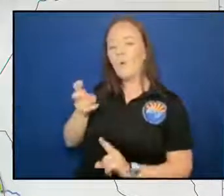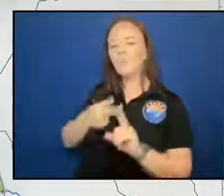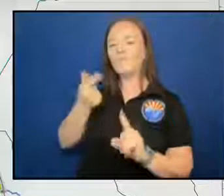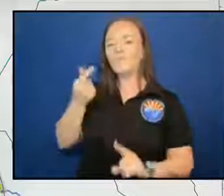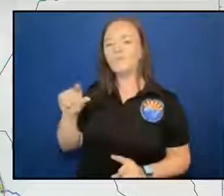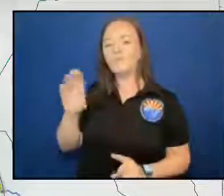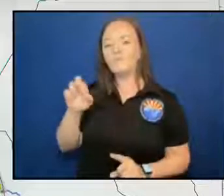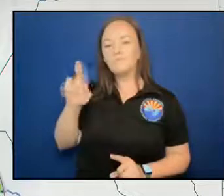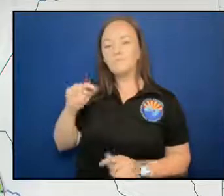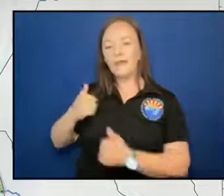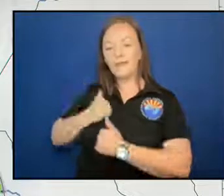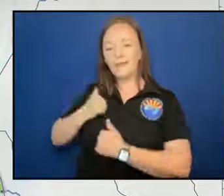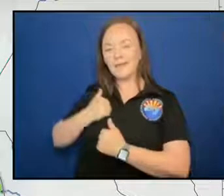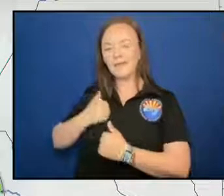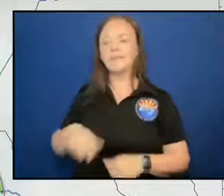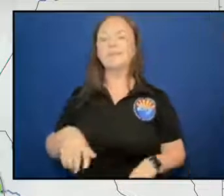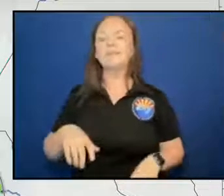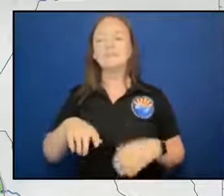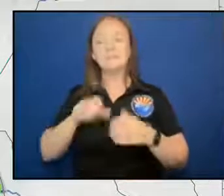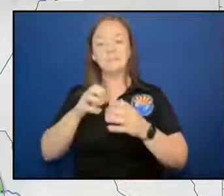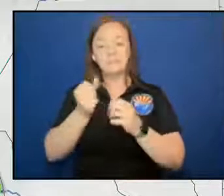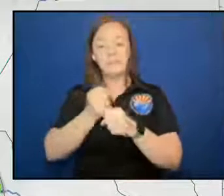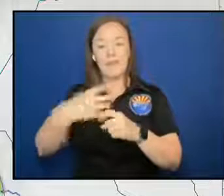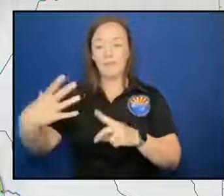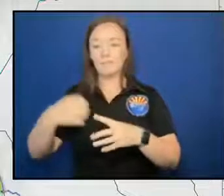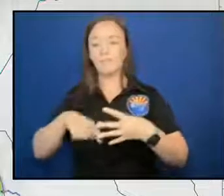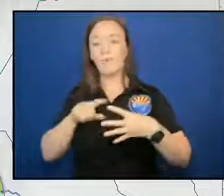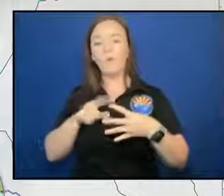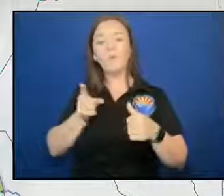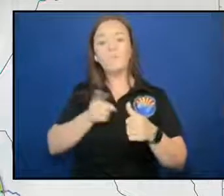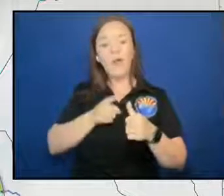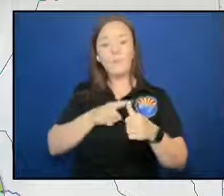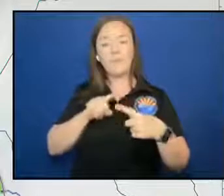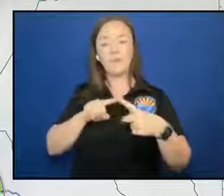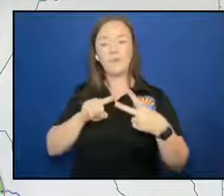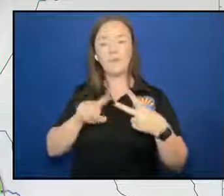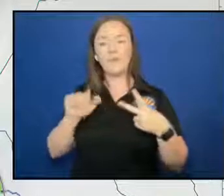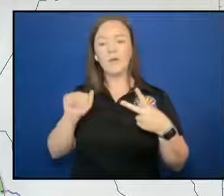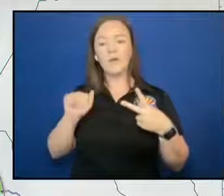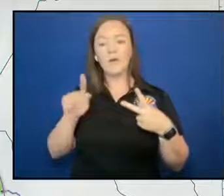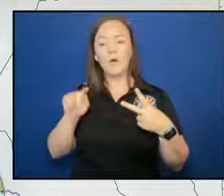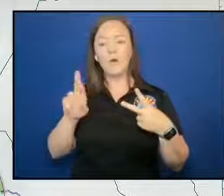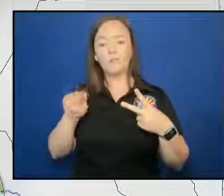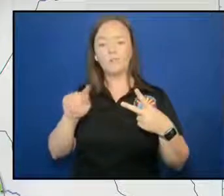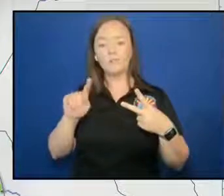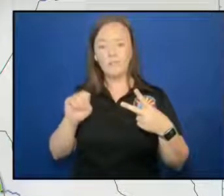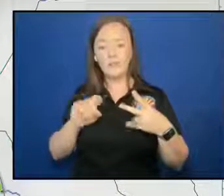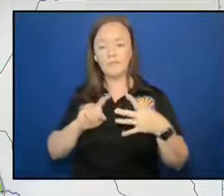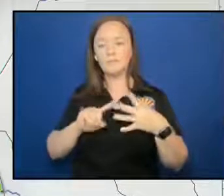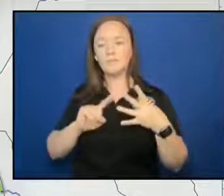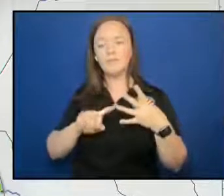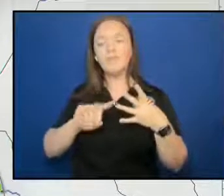AND YOU CAN ALL GOOGLE THAT AND SEE VICKI BACK IN THE DAY.